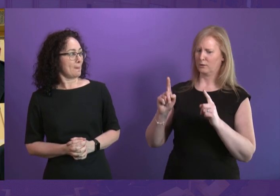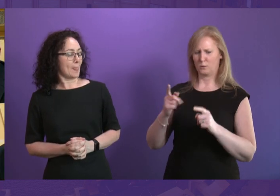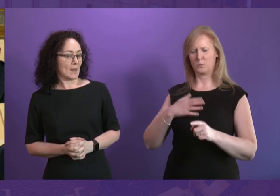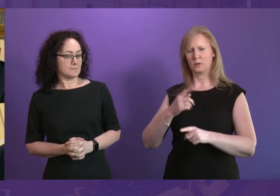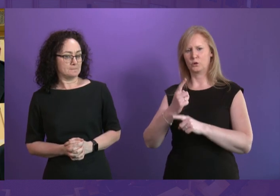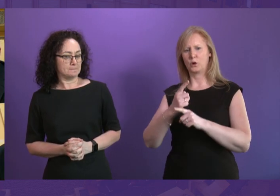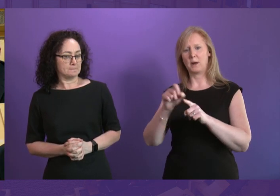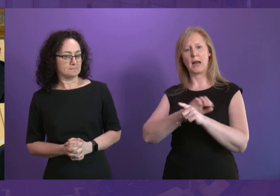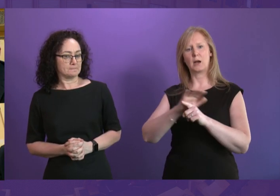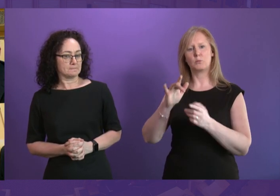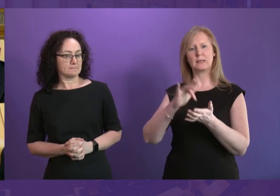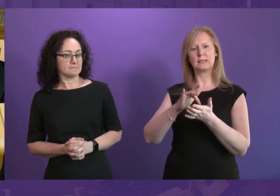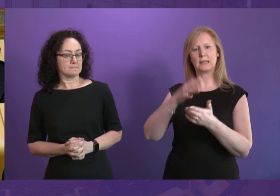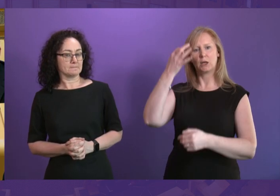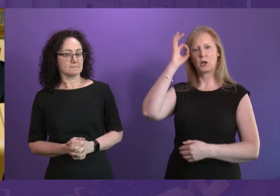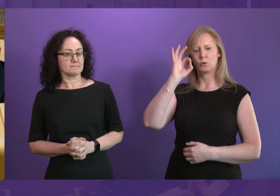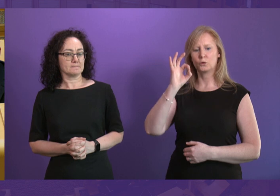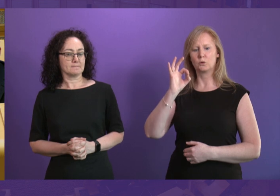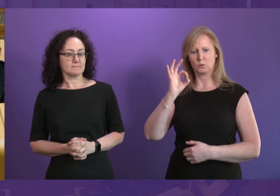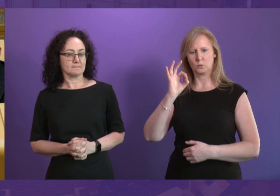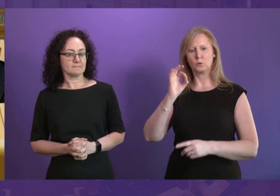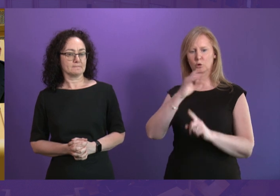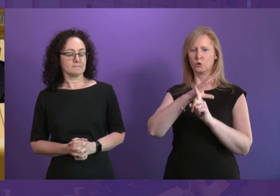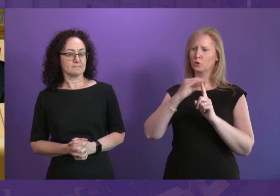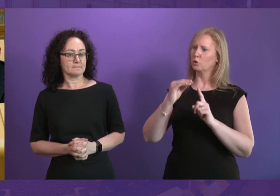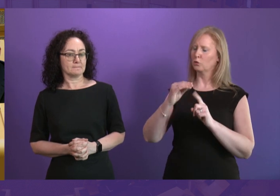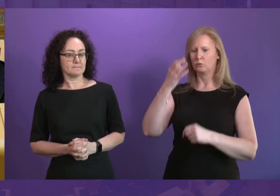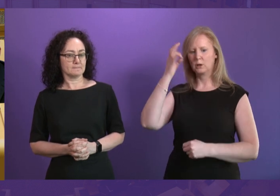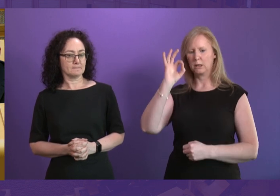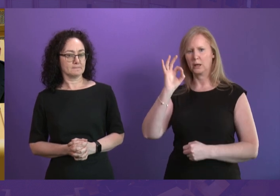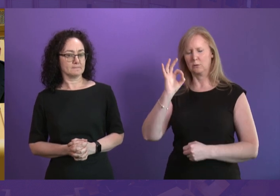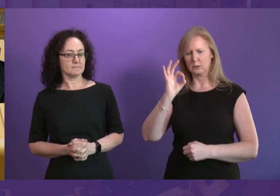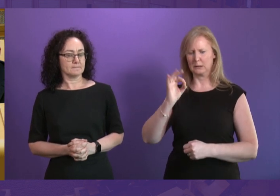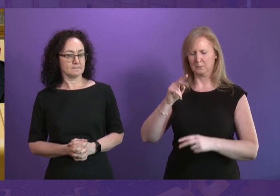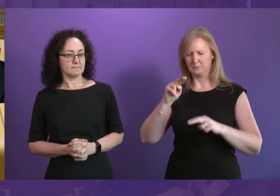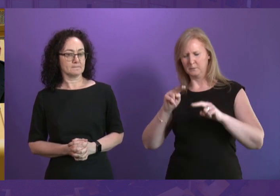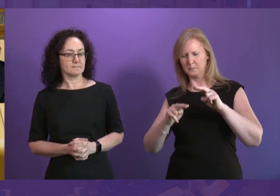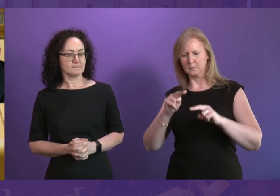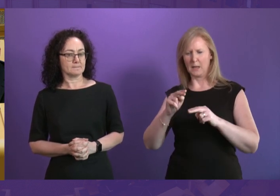of Edinburgh Council. Tory councillors noted the need for an economic assessment. The entire